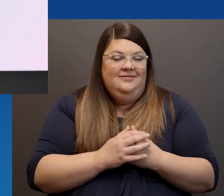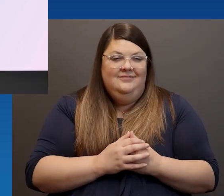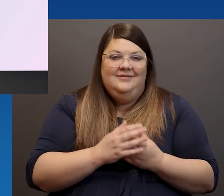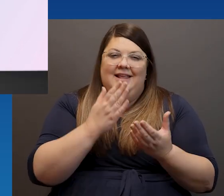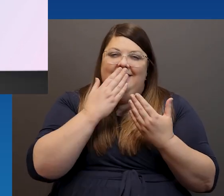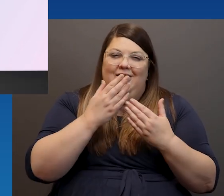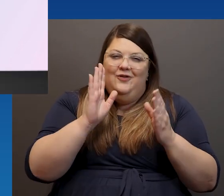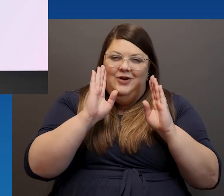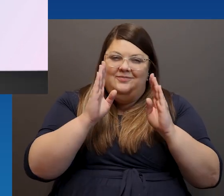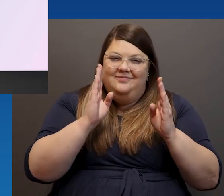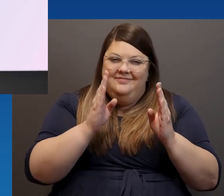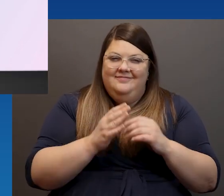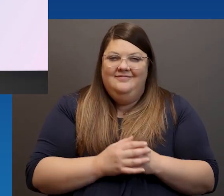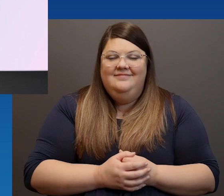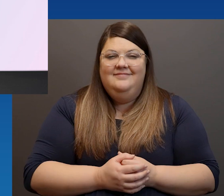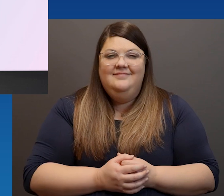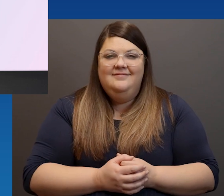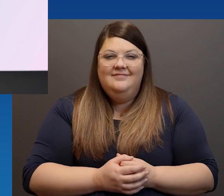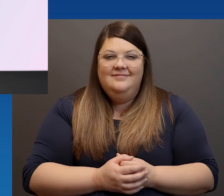Thank you for your time and consideration.